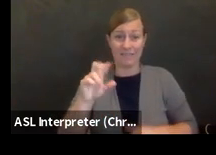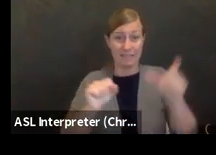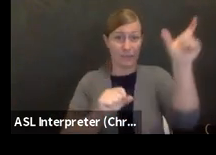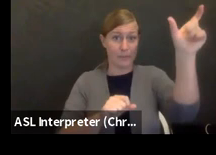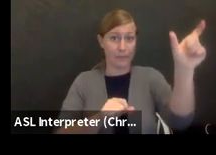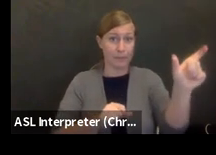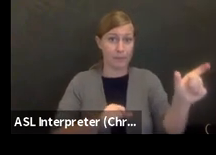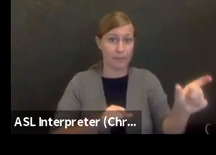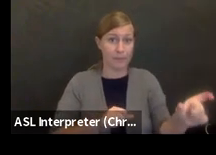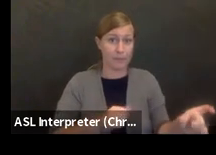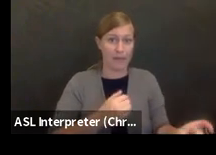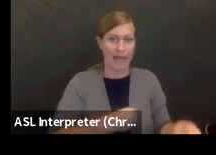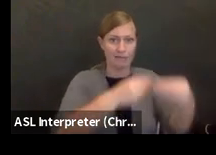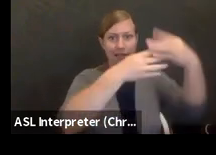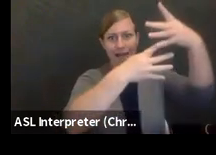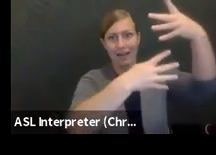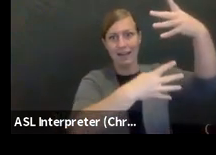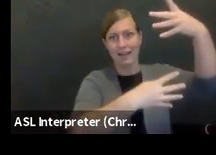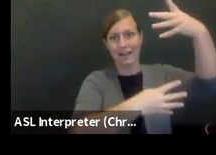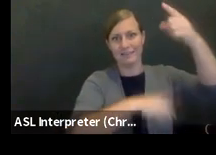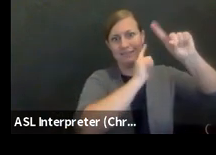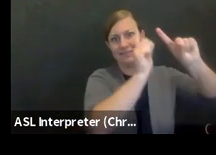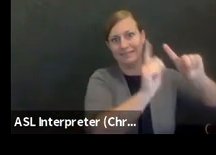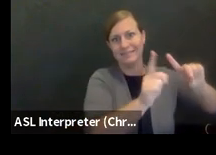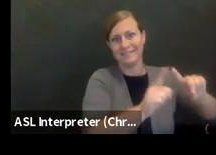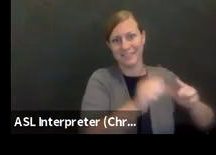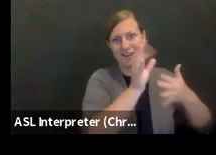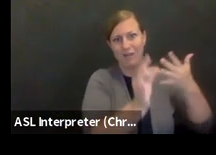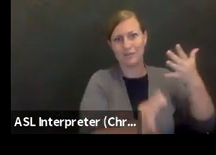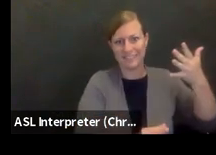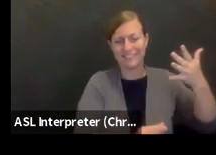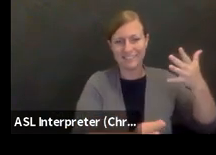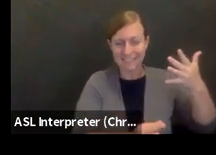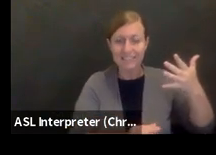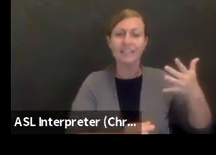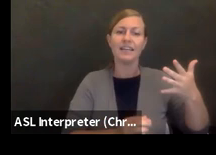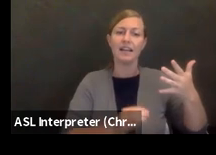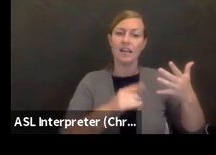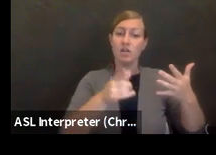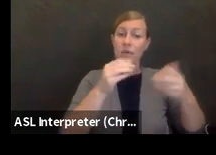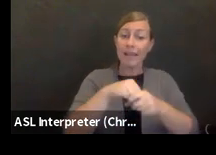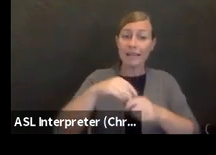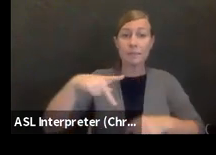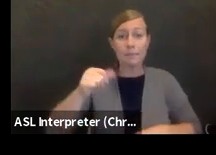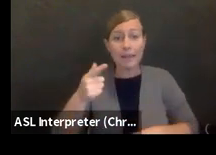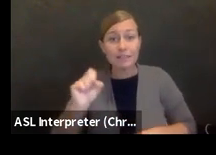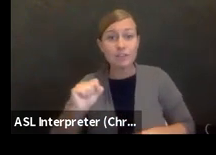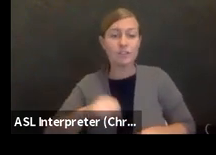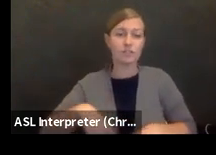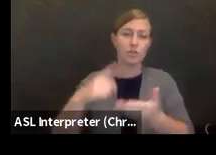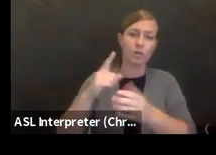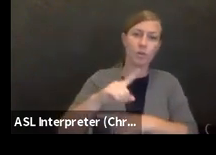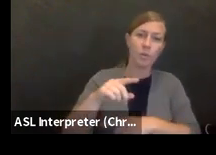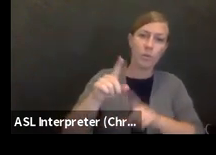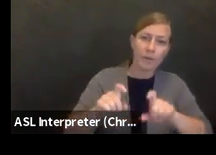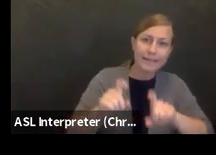ESD 113 - Andrew Hickman: If you're in a page or a discussion or an assignment and you click edit on the right hand side, you're going to have a menu.